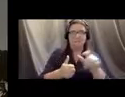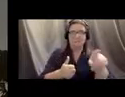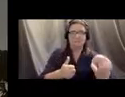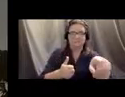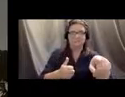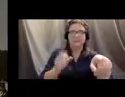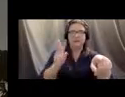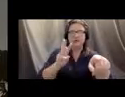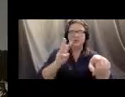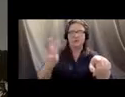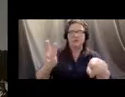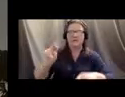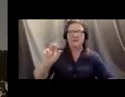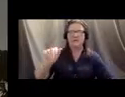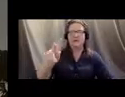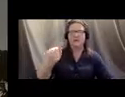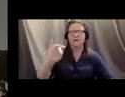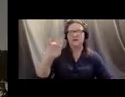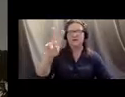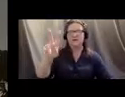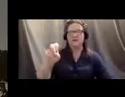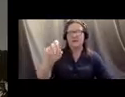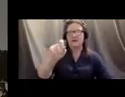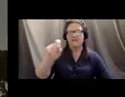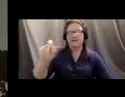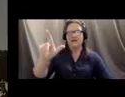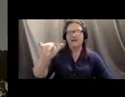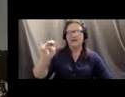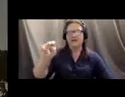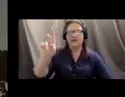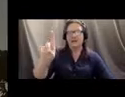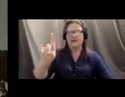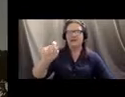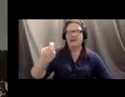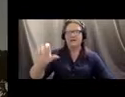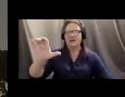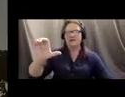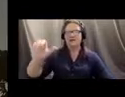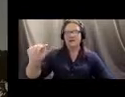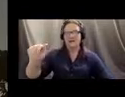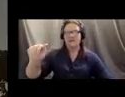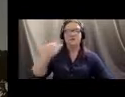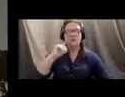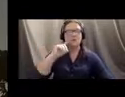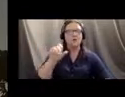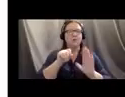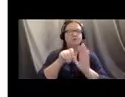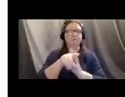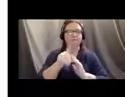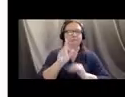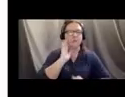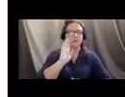And we will send you the link for that as well.